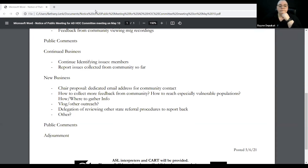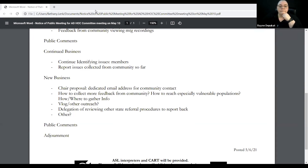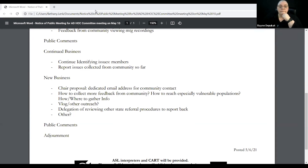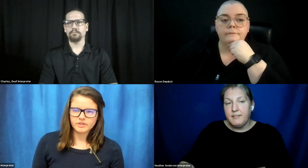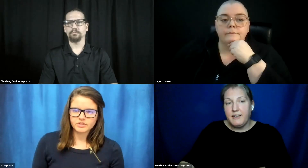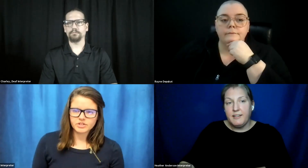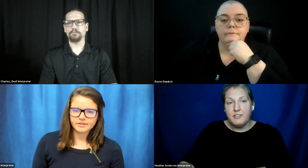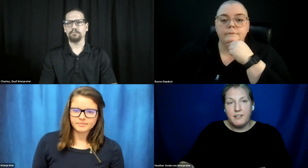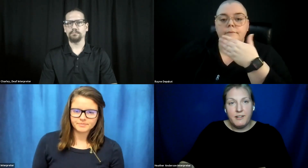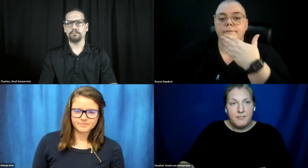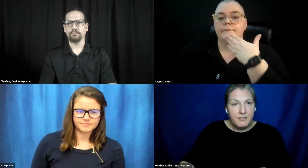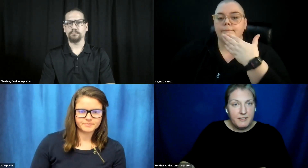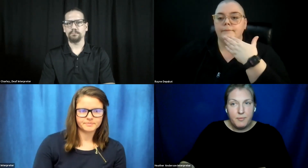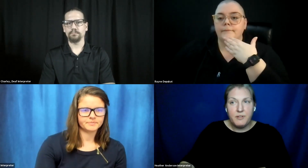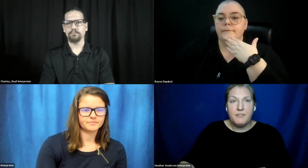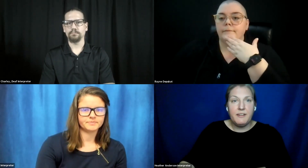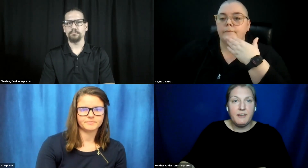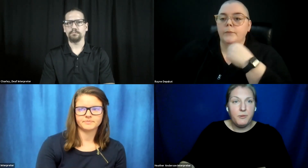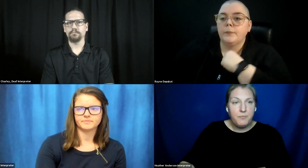think we can take the agenda.